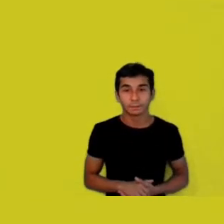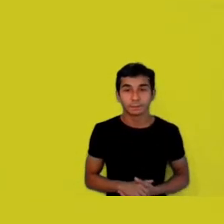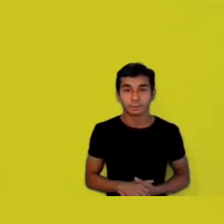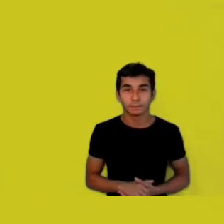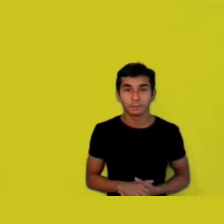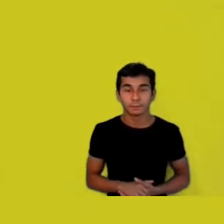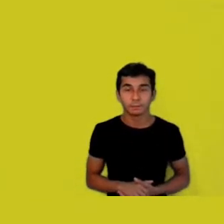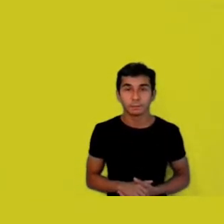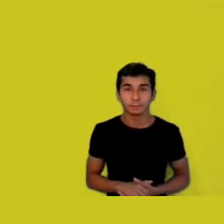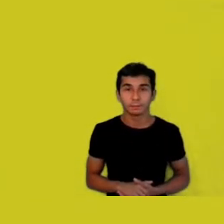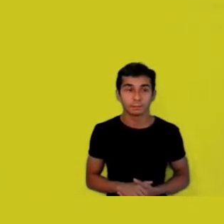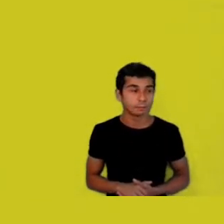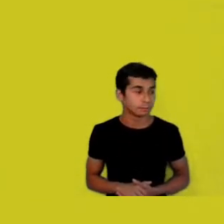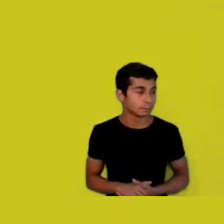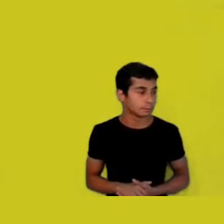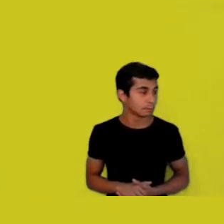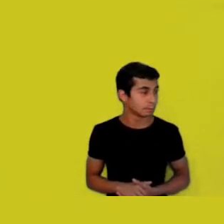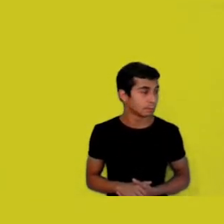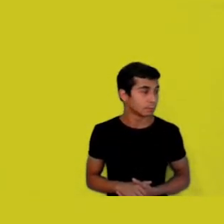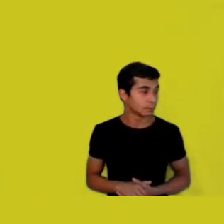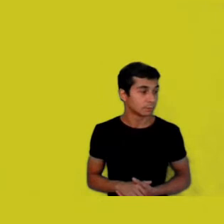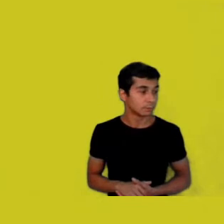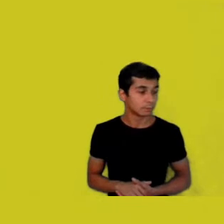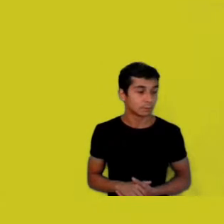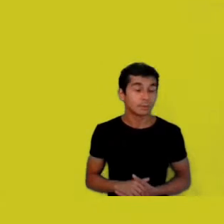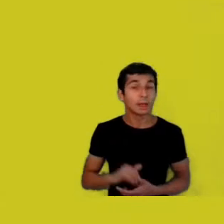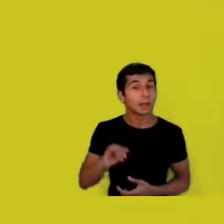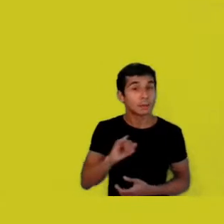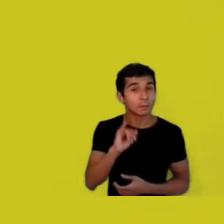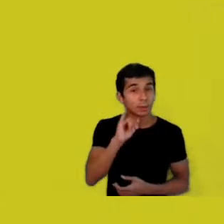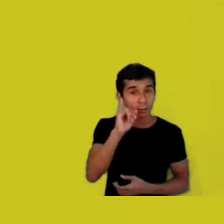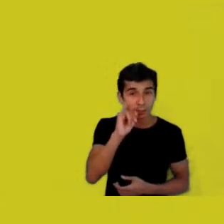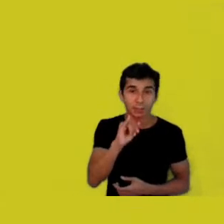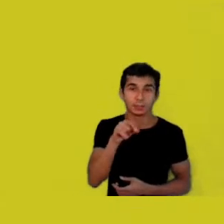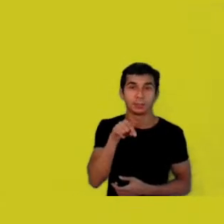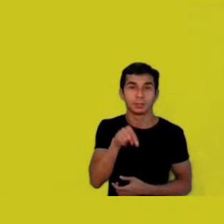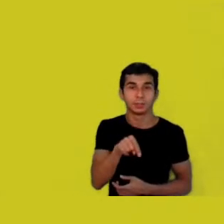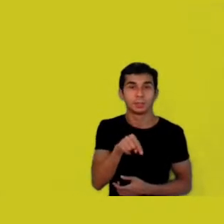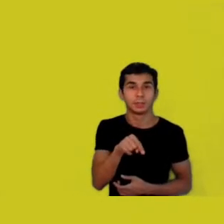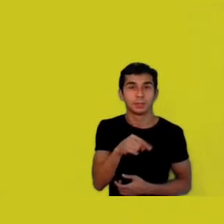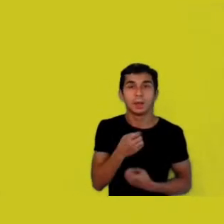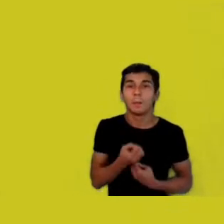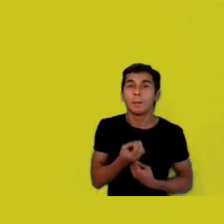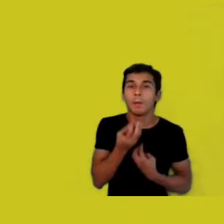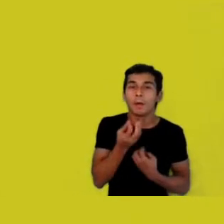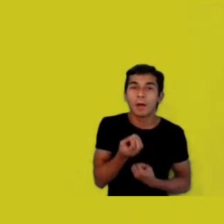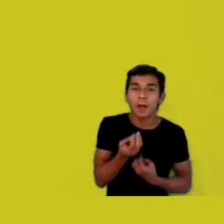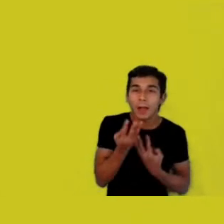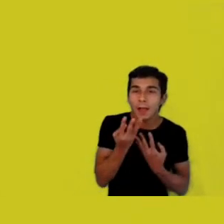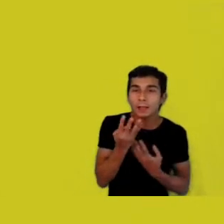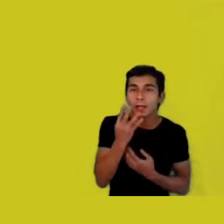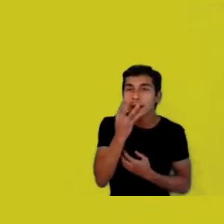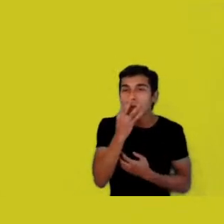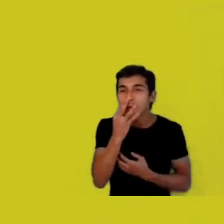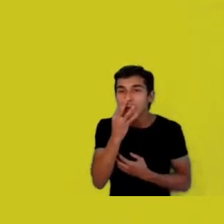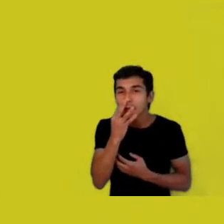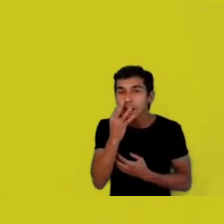And that’s fundamental. You don’t move poetics of enchantment if the circle isn’t very well defined,